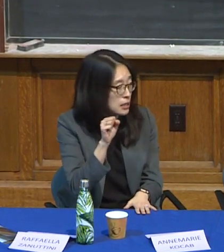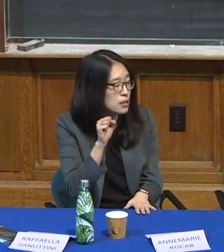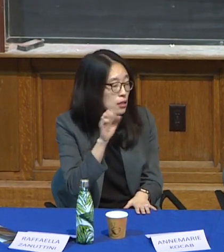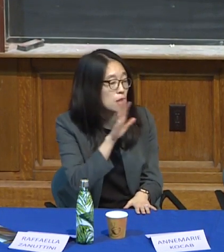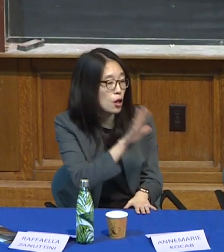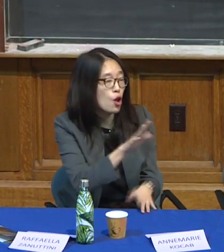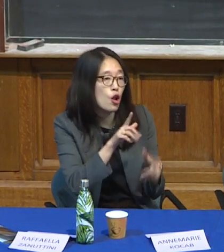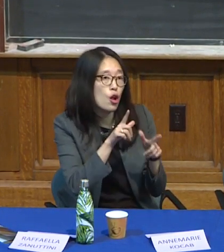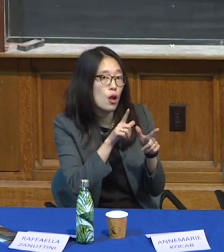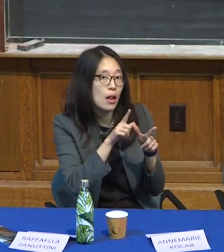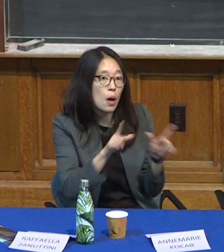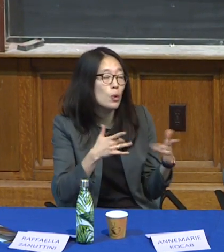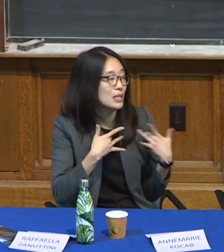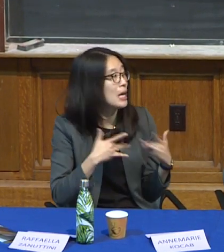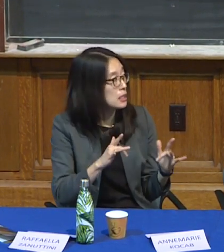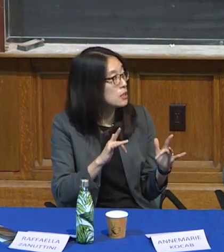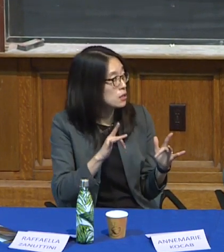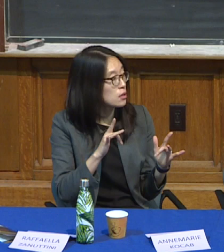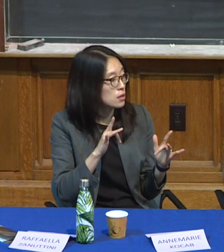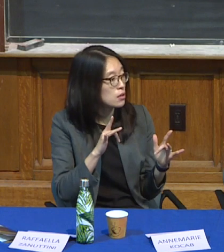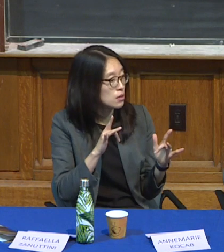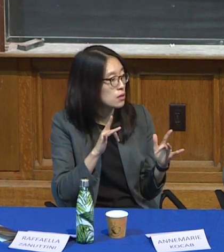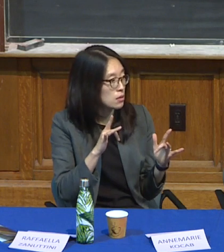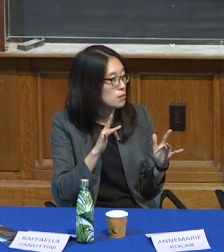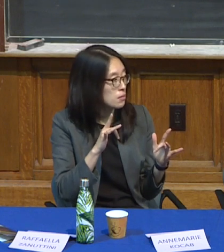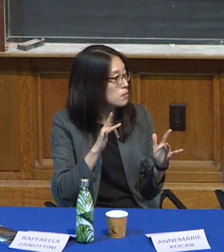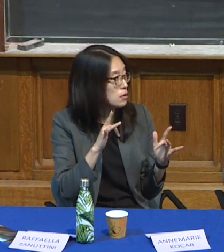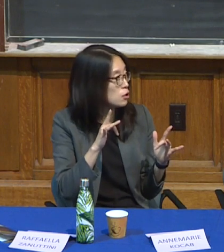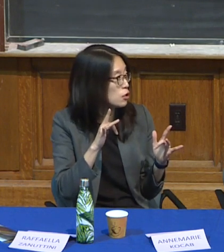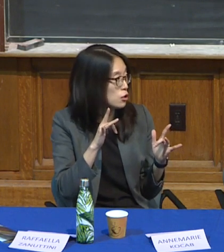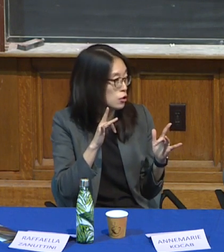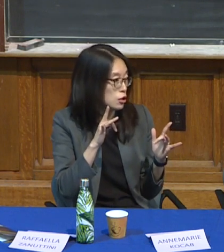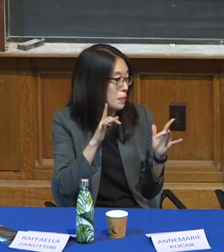Yes, their language tends to be